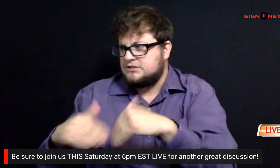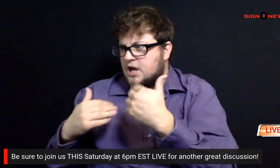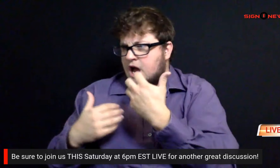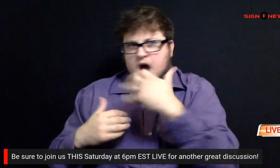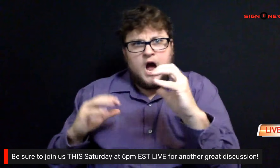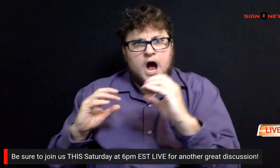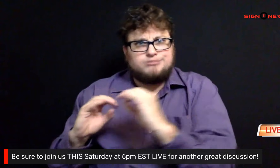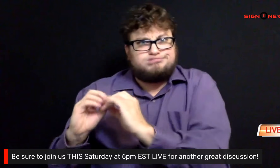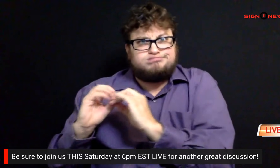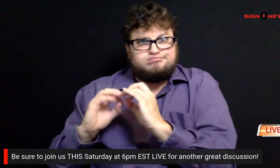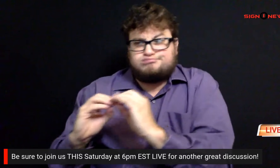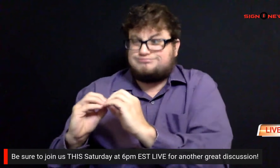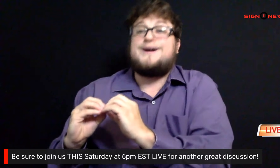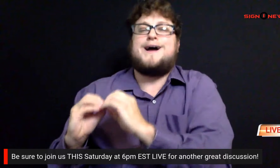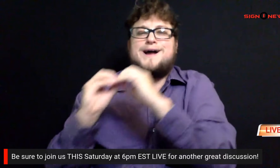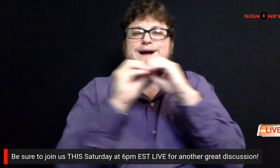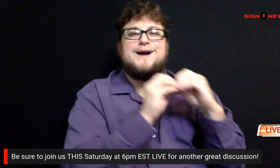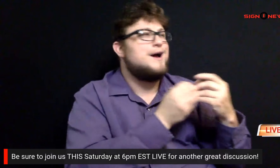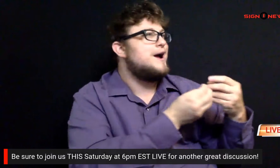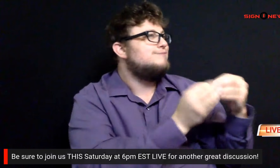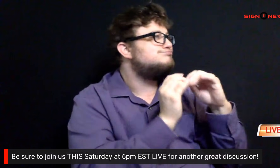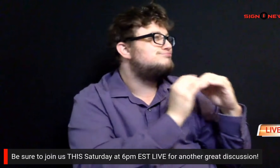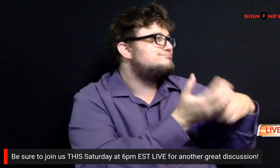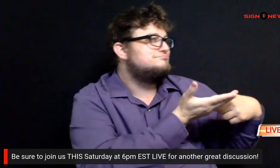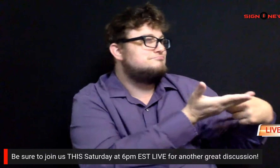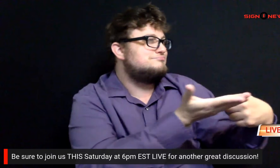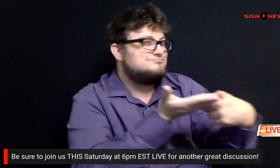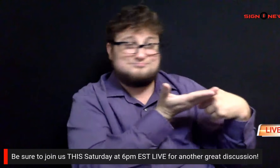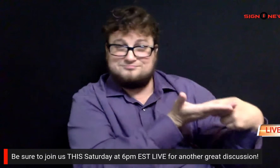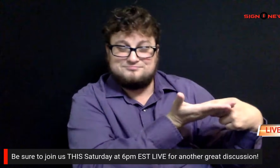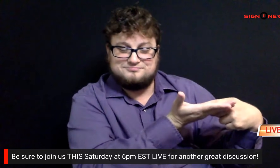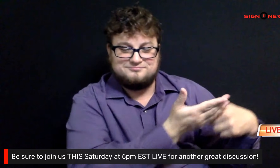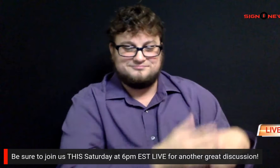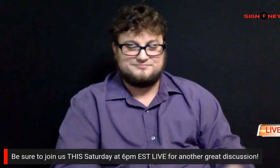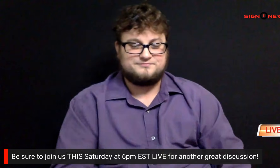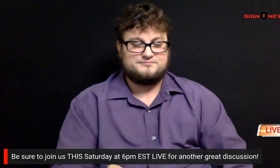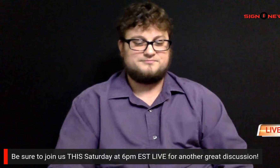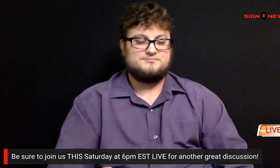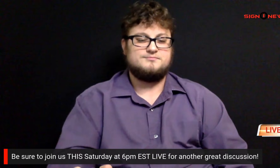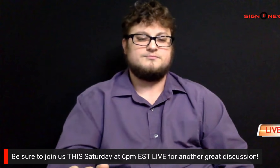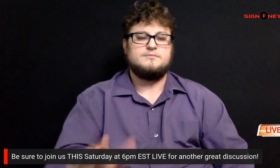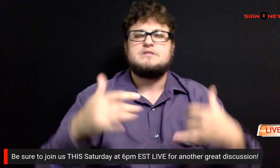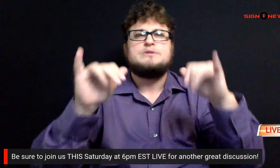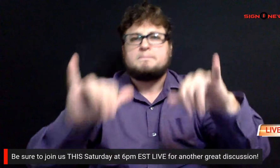discuss the hot topics of the week